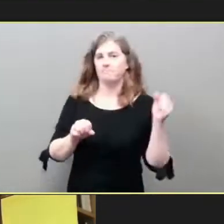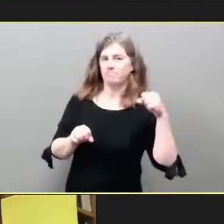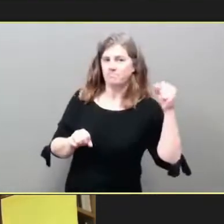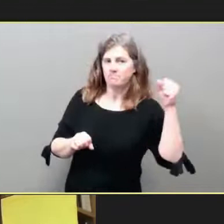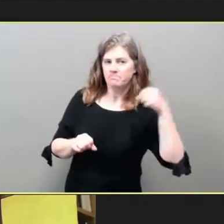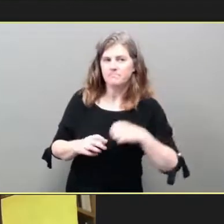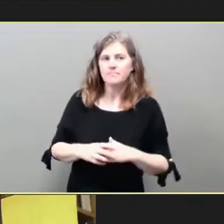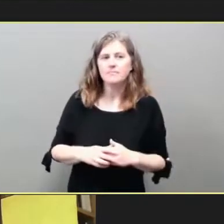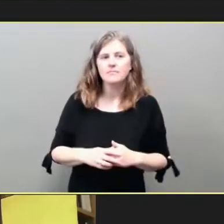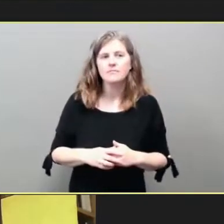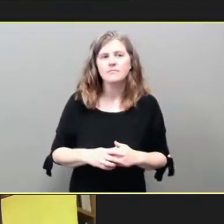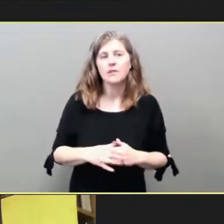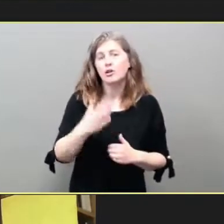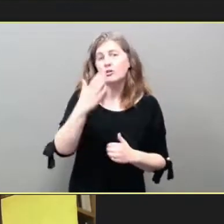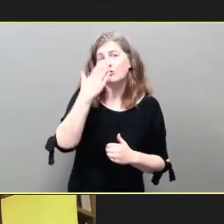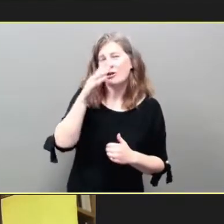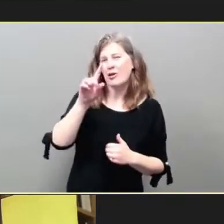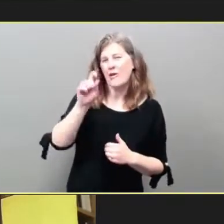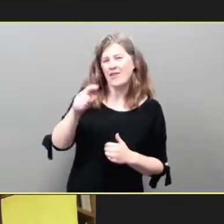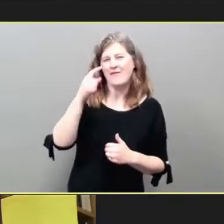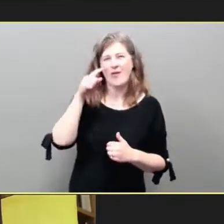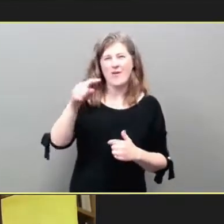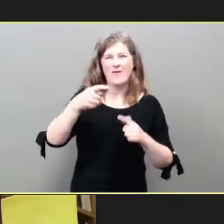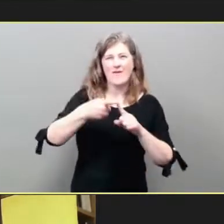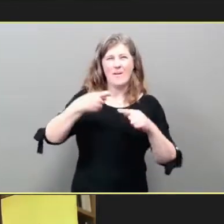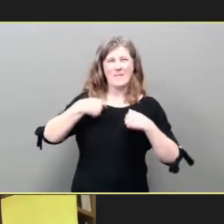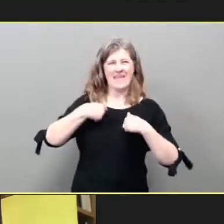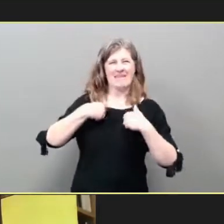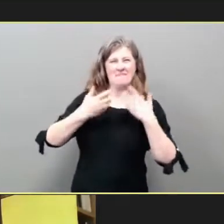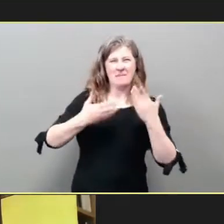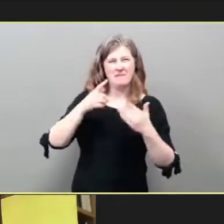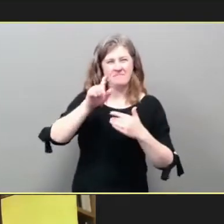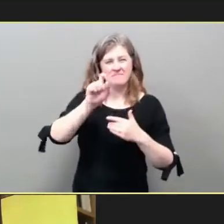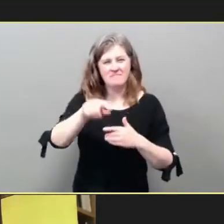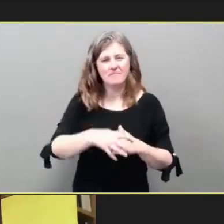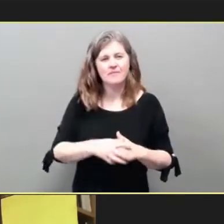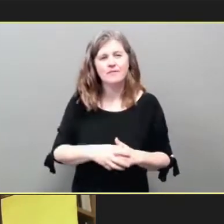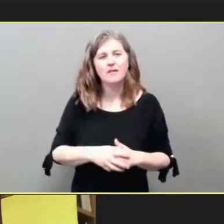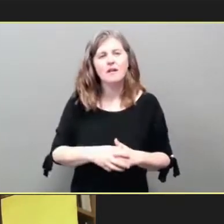gonna be a question for you from me. Tracy. But uh so I think it's also